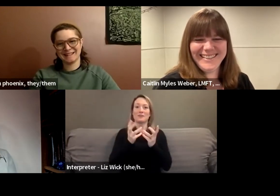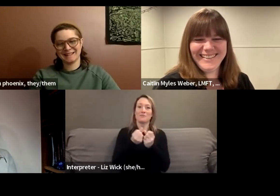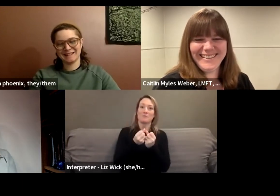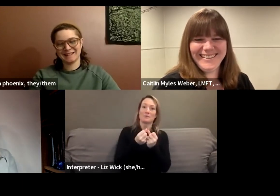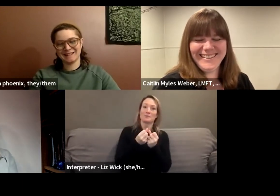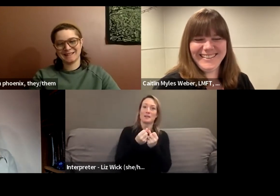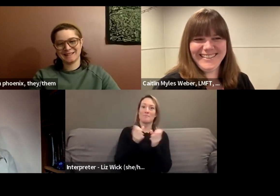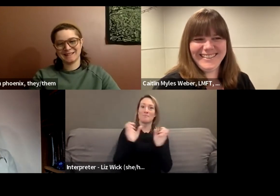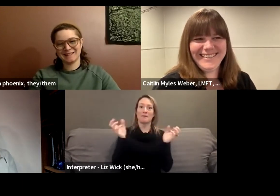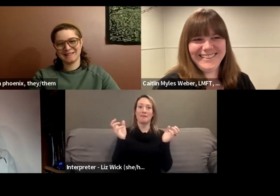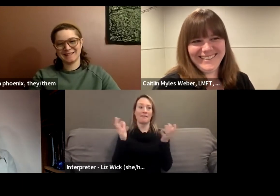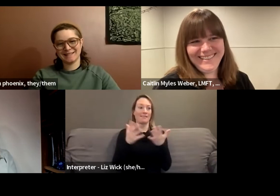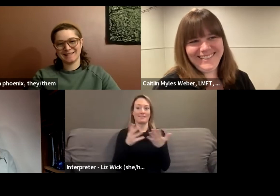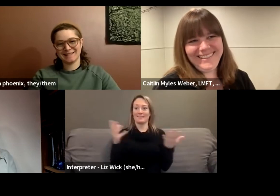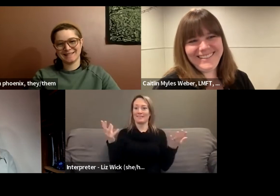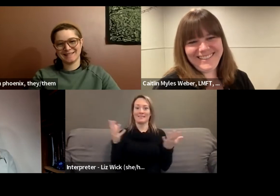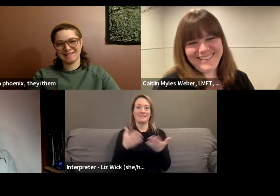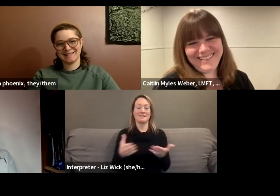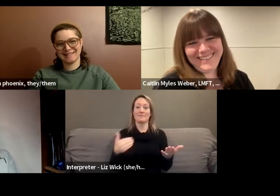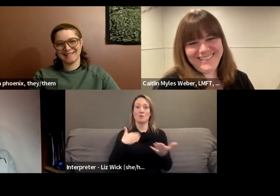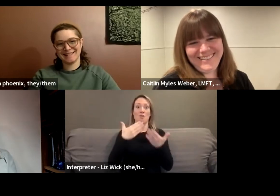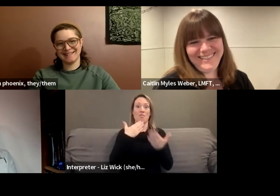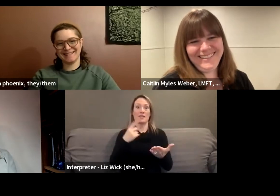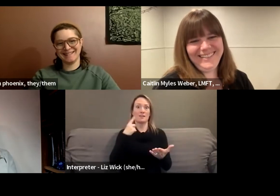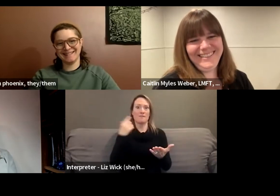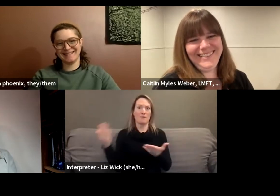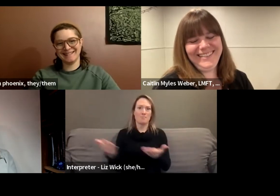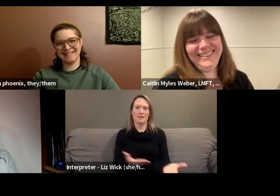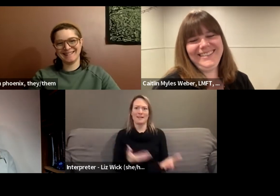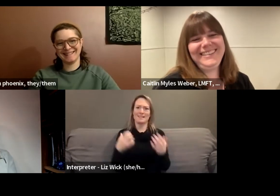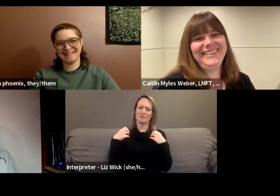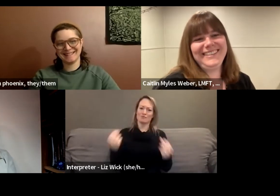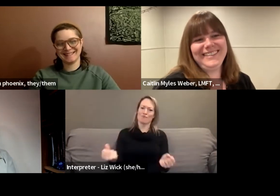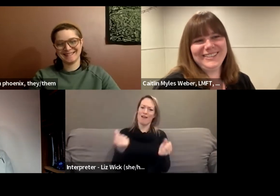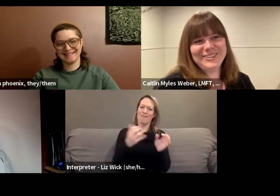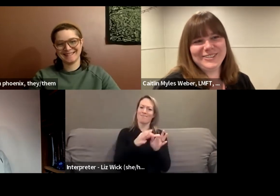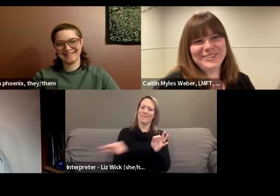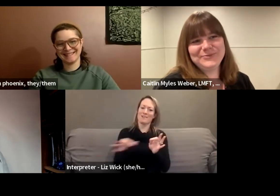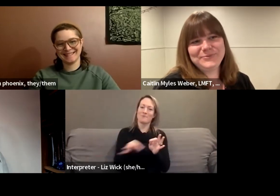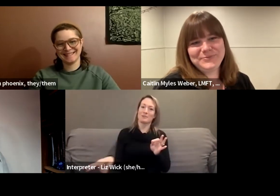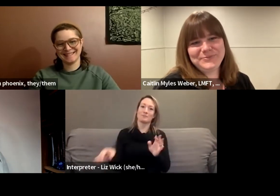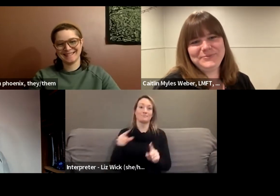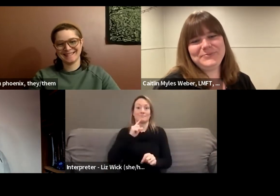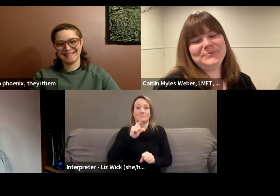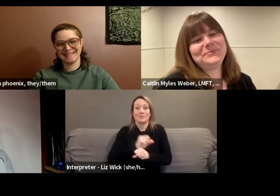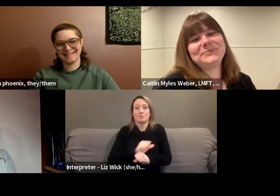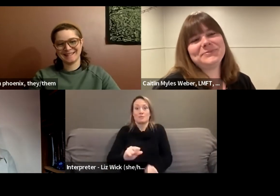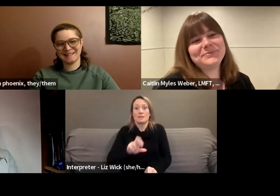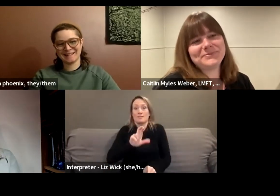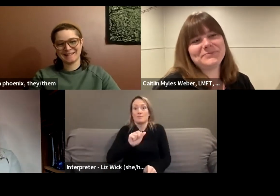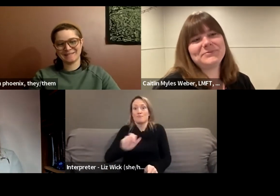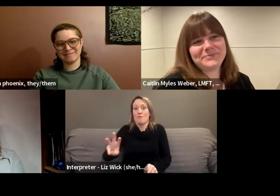So thank you for bringing some pretty strong language, you know, it's real, it's raw, which is great.